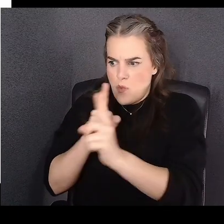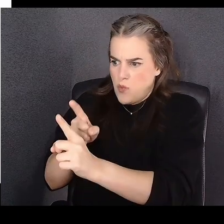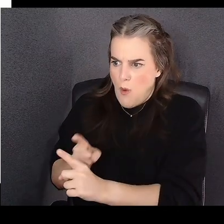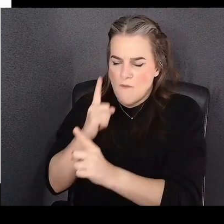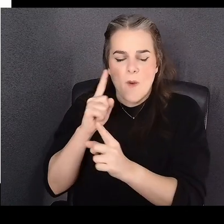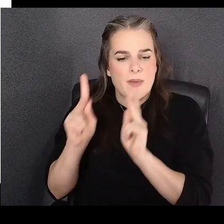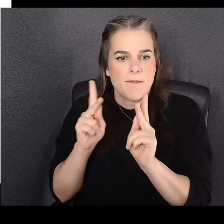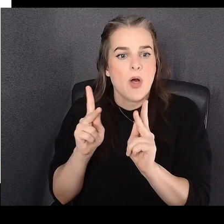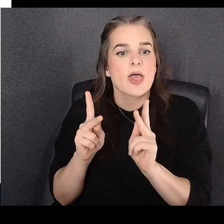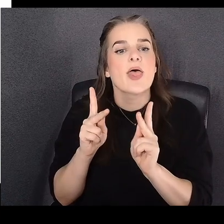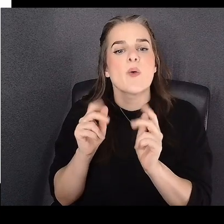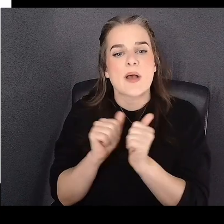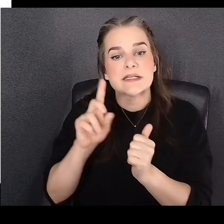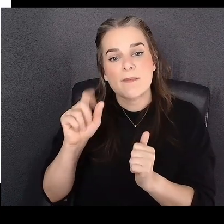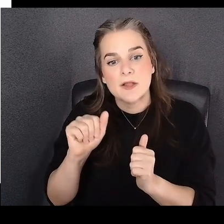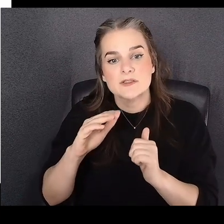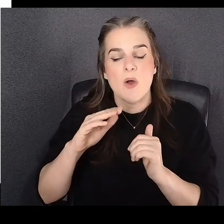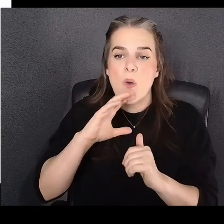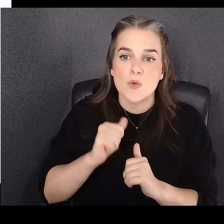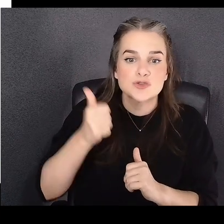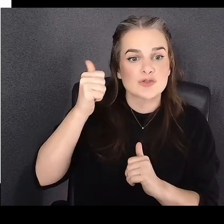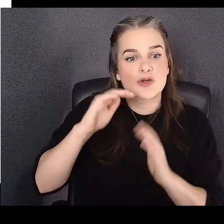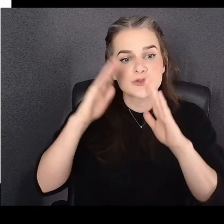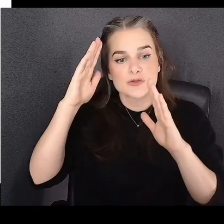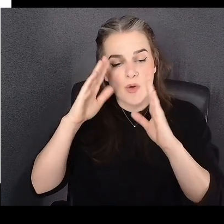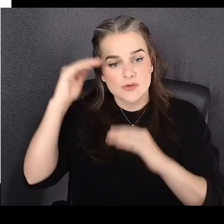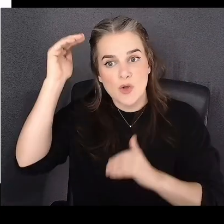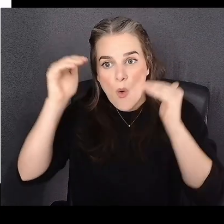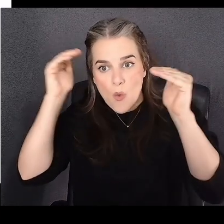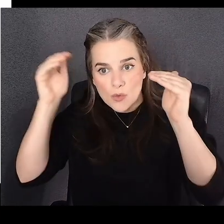are seeking to increase their independence, social engagement, or life management through technology.